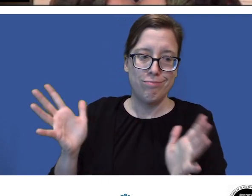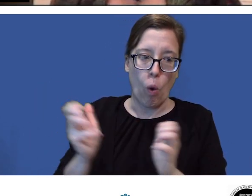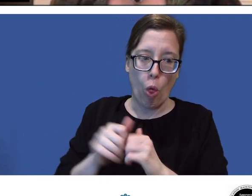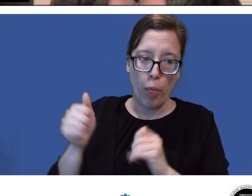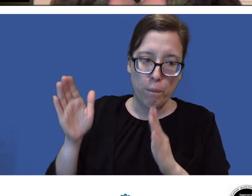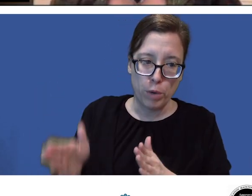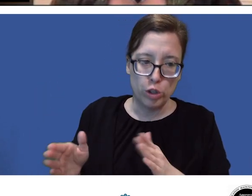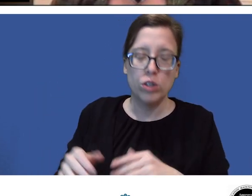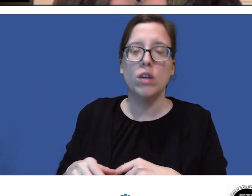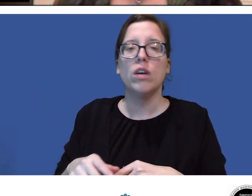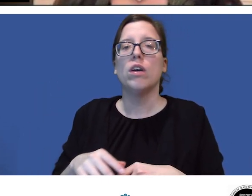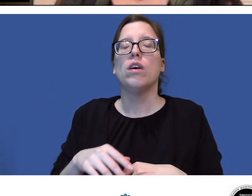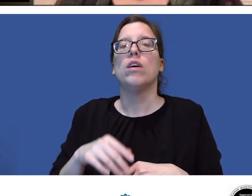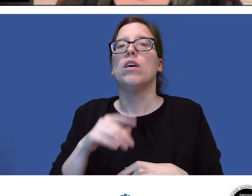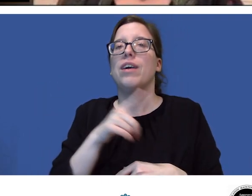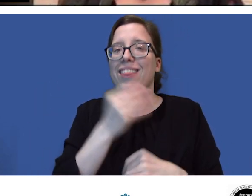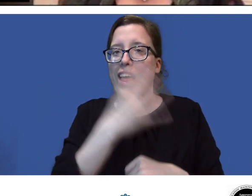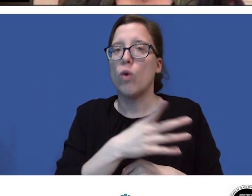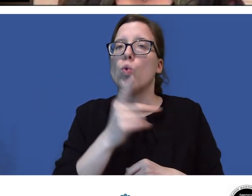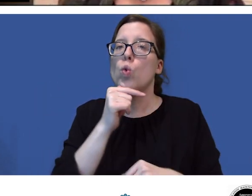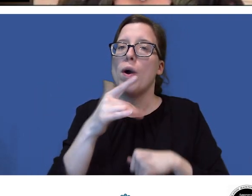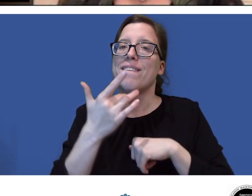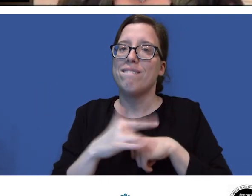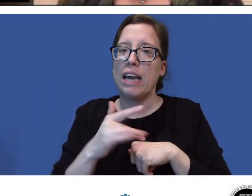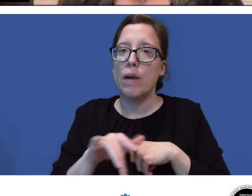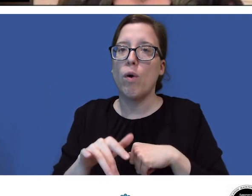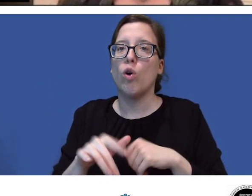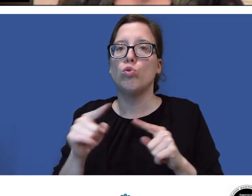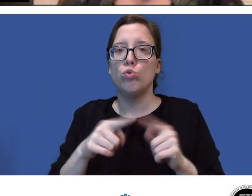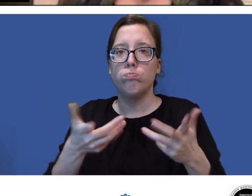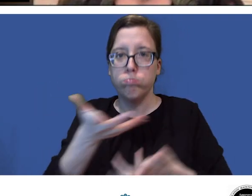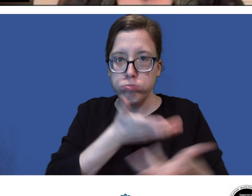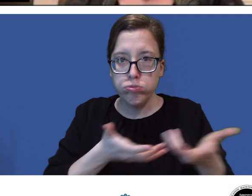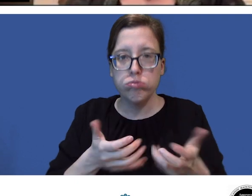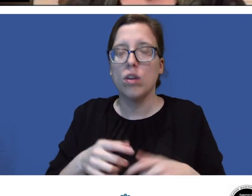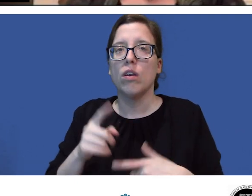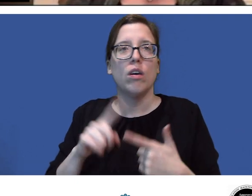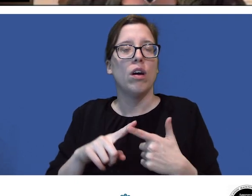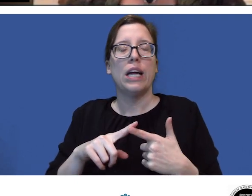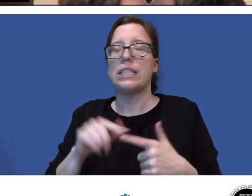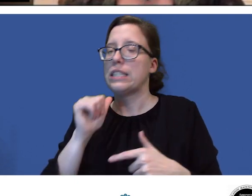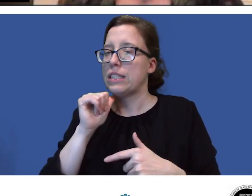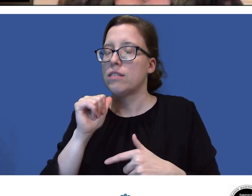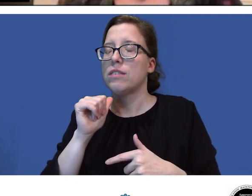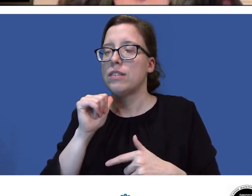physical space. It's who's available to help interact and who's not available to help her